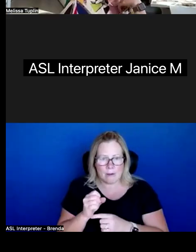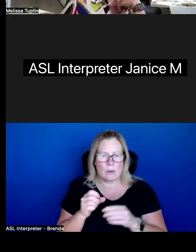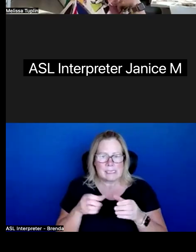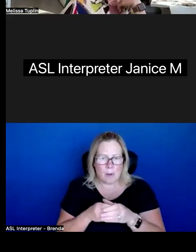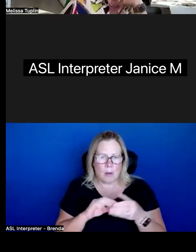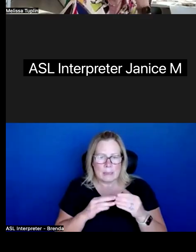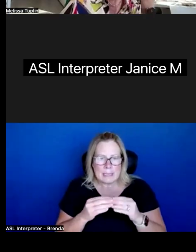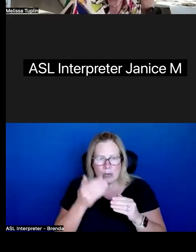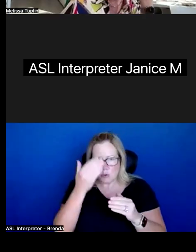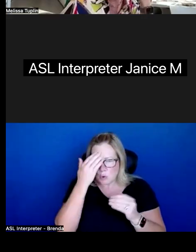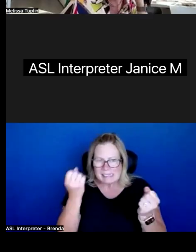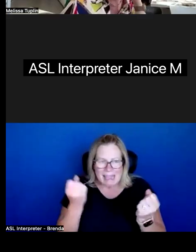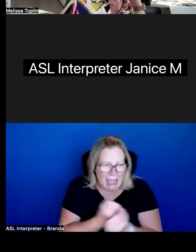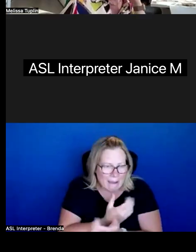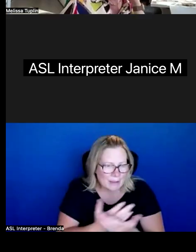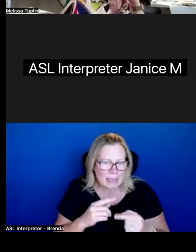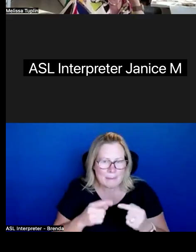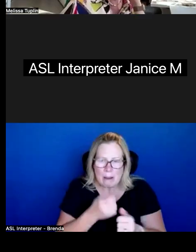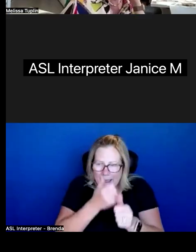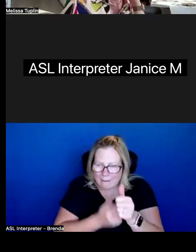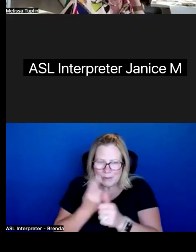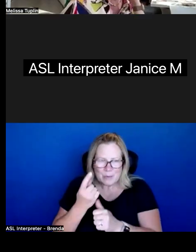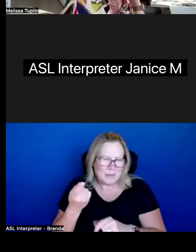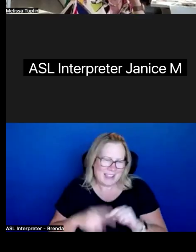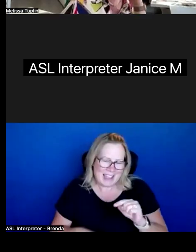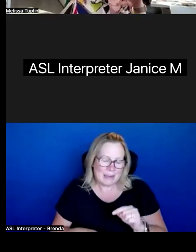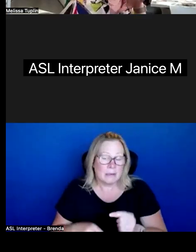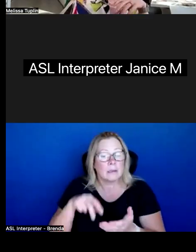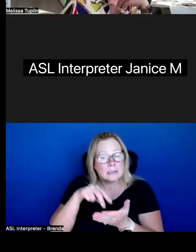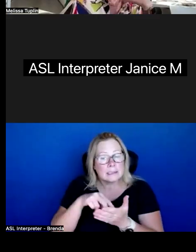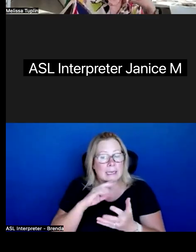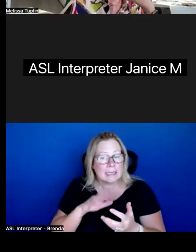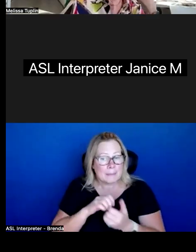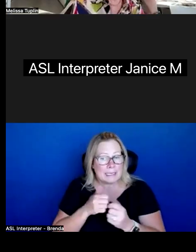organization in a stream, so the standing committee allows us to begin to build and